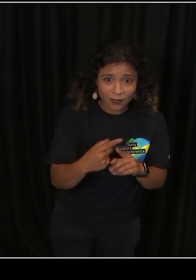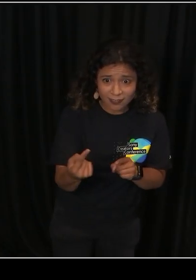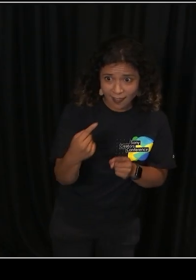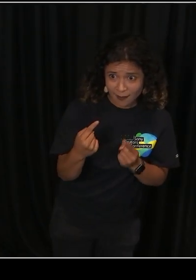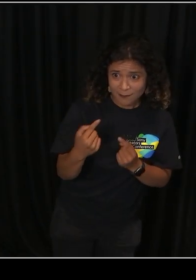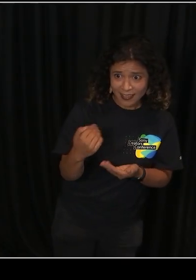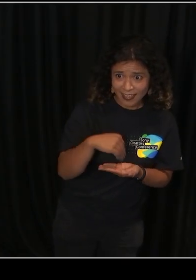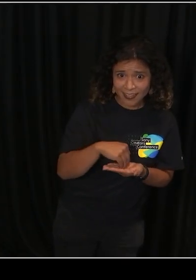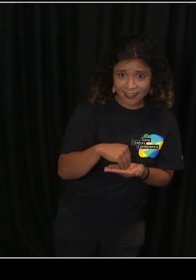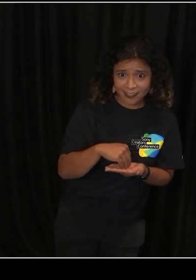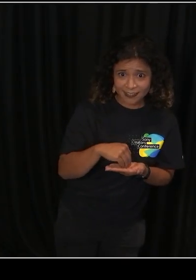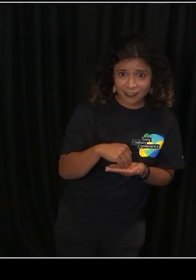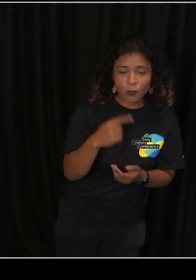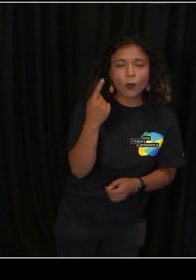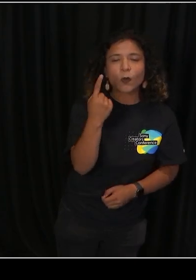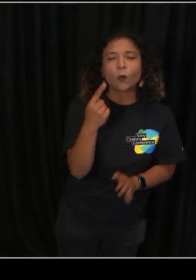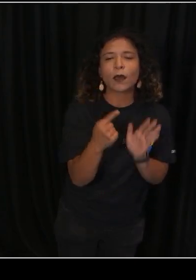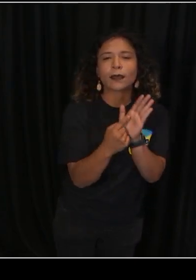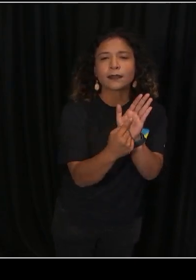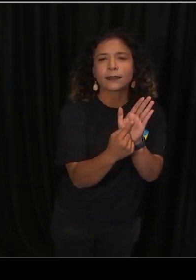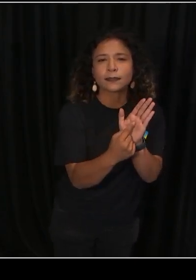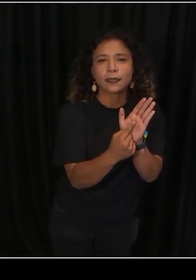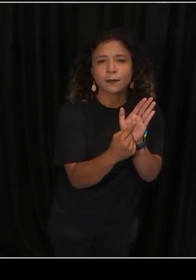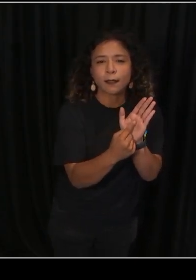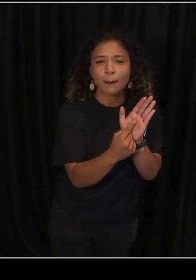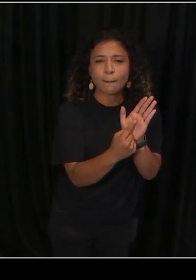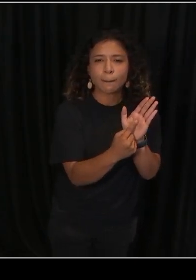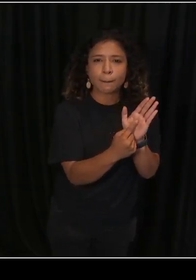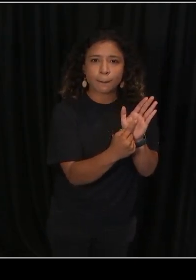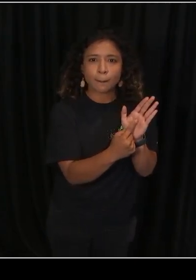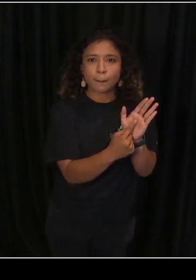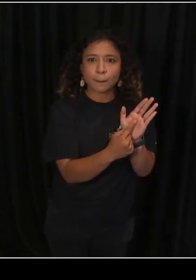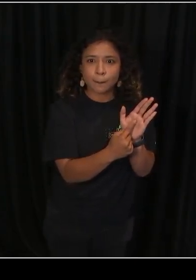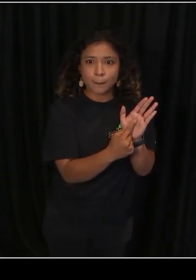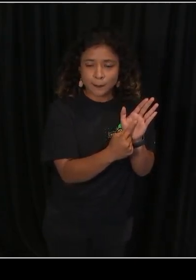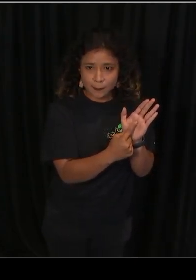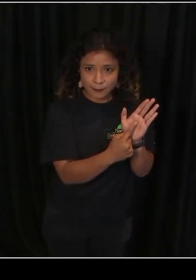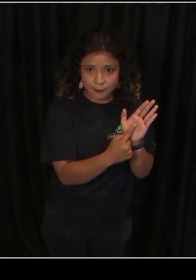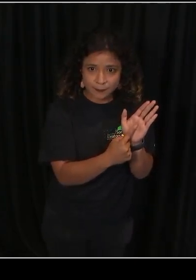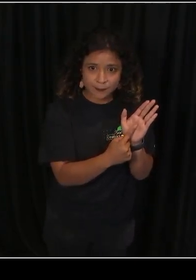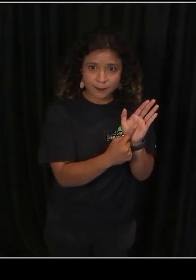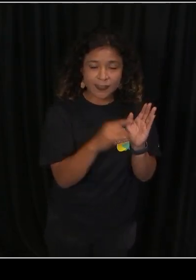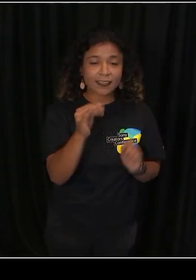These are the three examples I'm showing. The first one is the non-matchday experiences